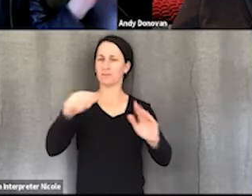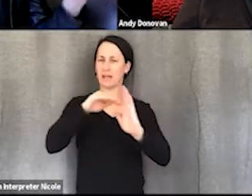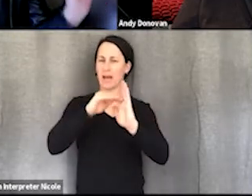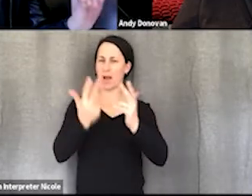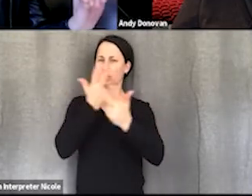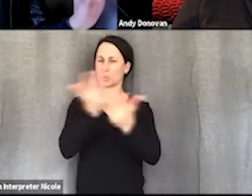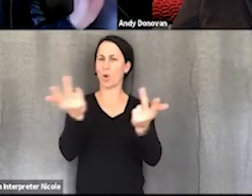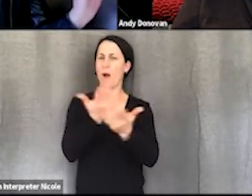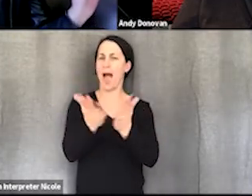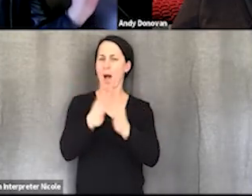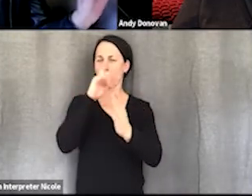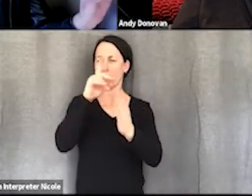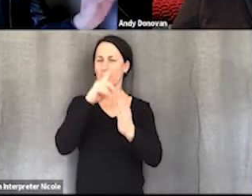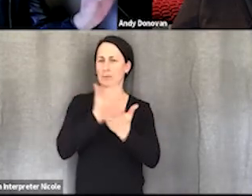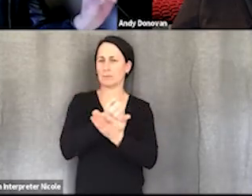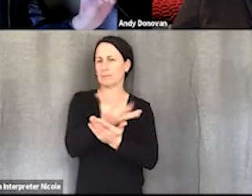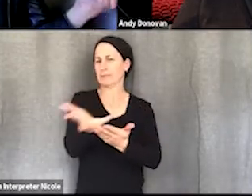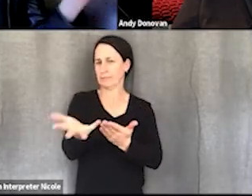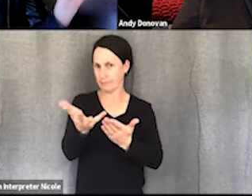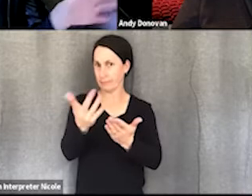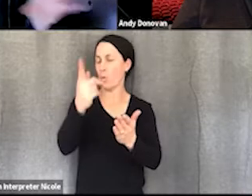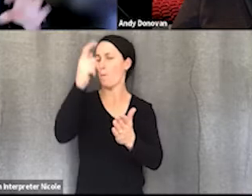July spending in terms of the